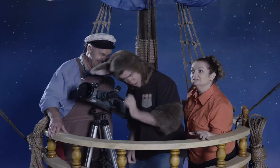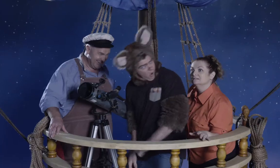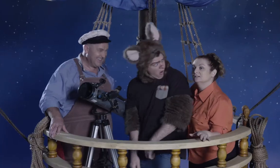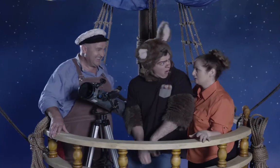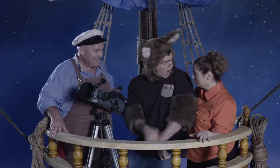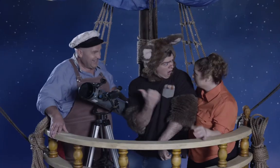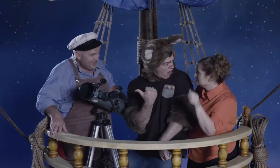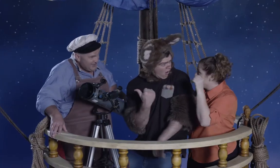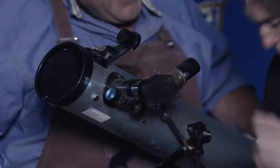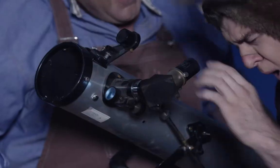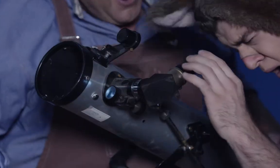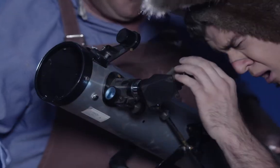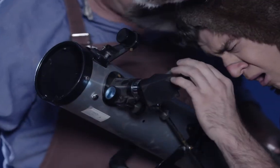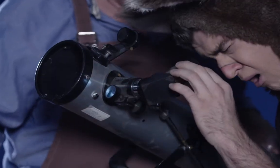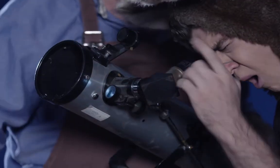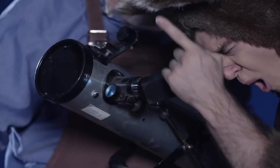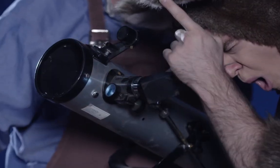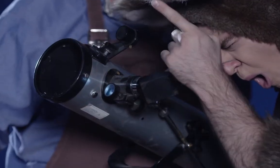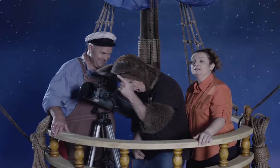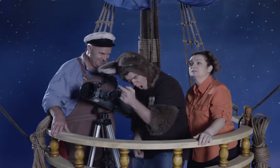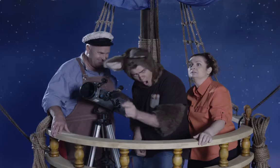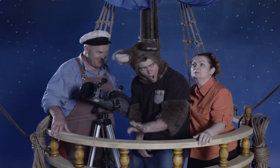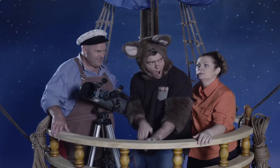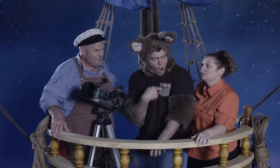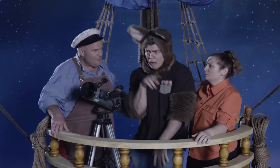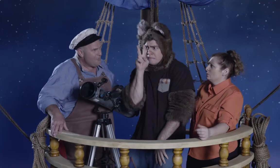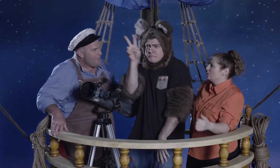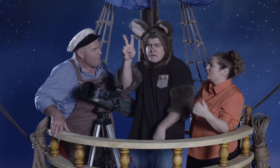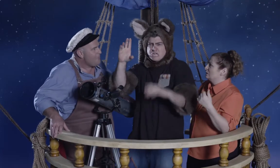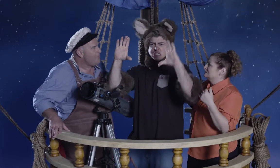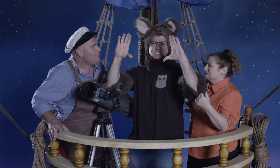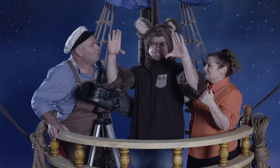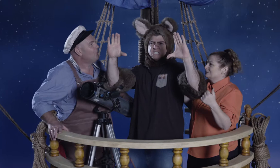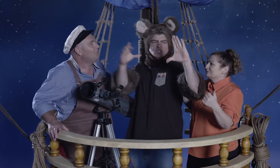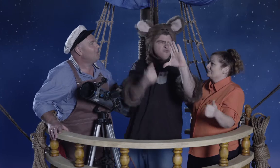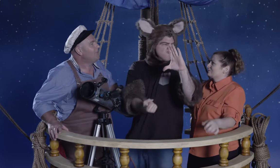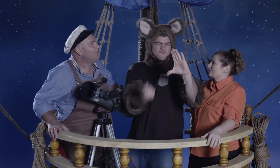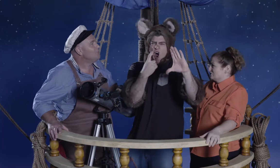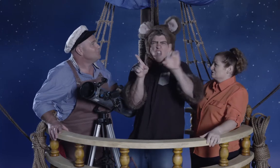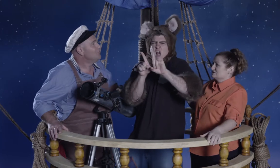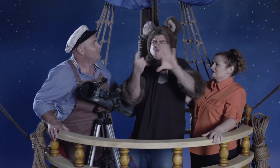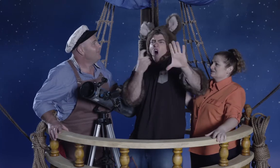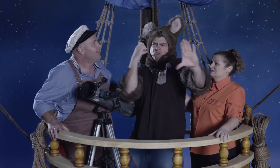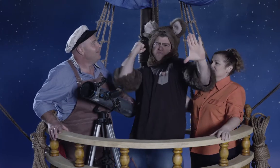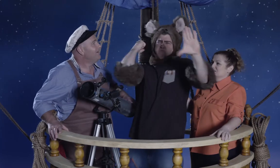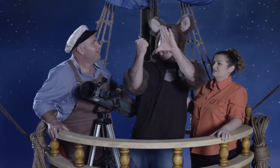Oh, look at this! Oh! Oh! It looks like big rocks have crashed into the moon